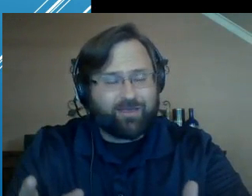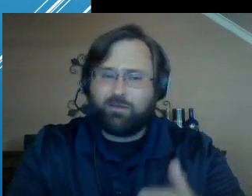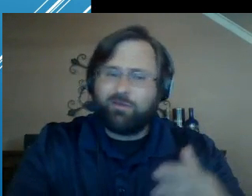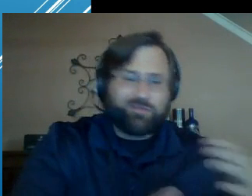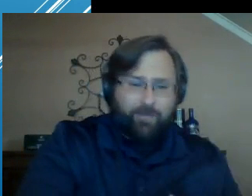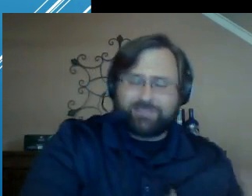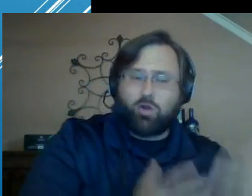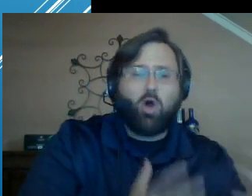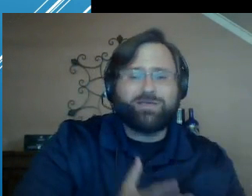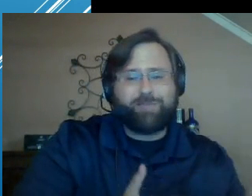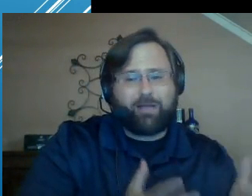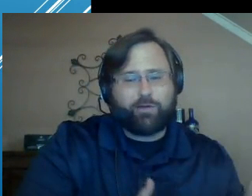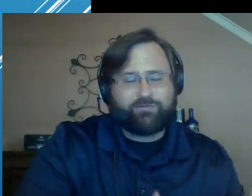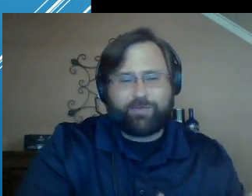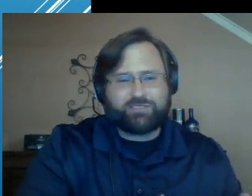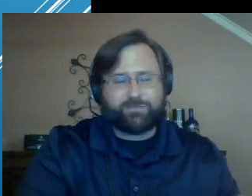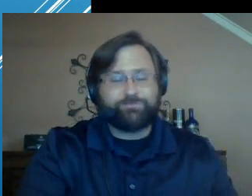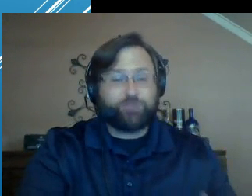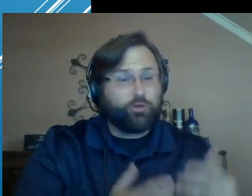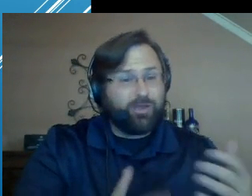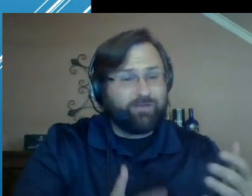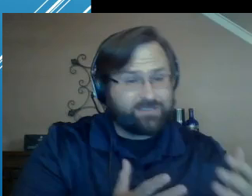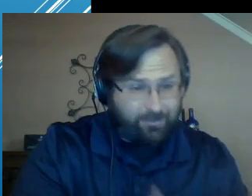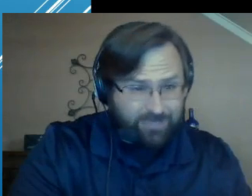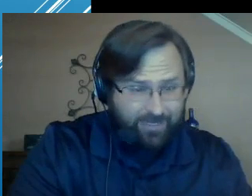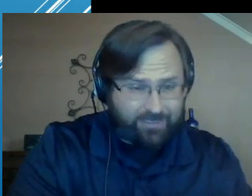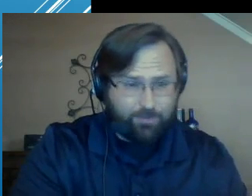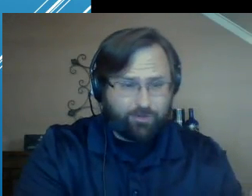topics are always background information you could have the subject as part of